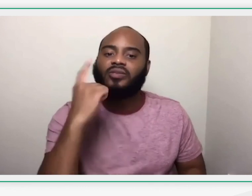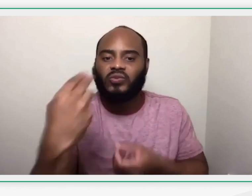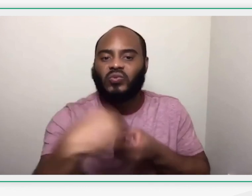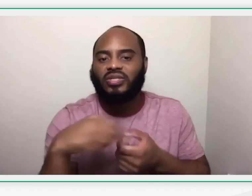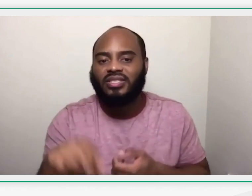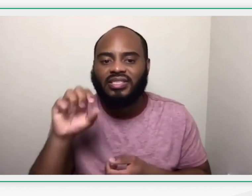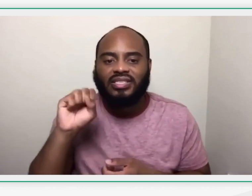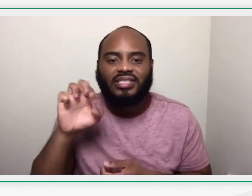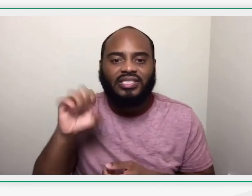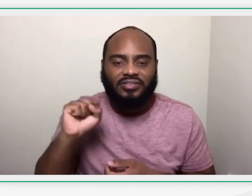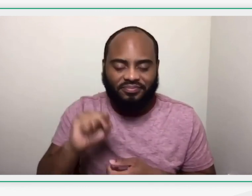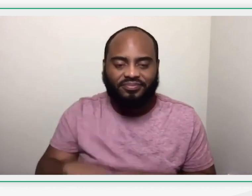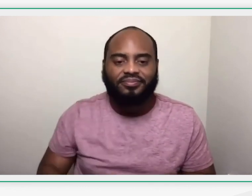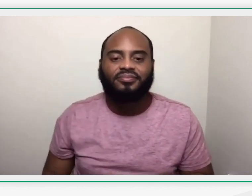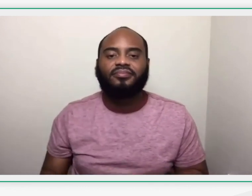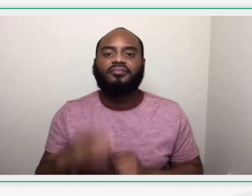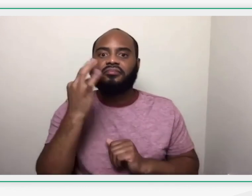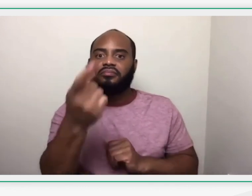Thank you for being a part of the series, and thank you for joining us.